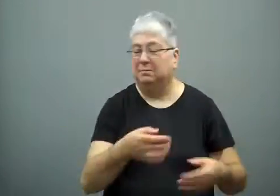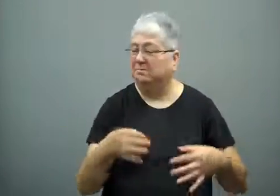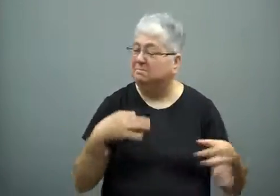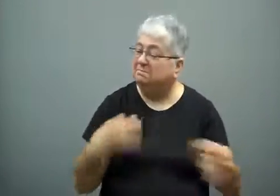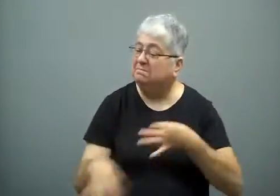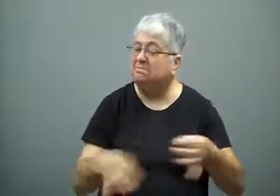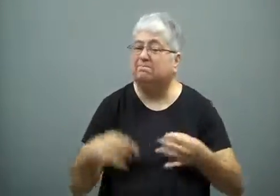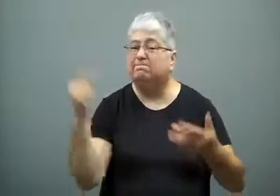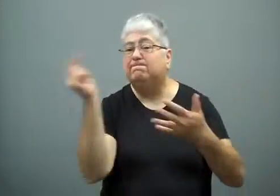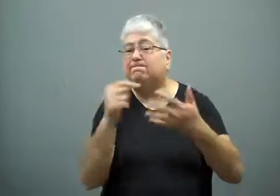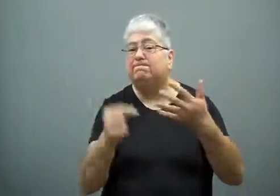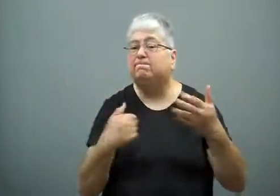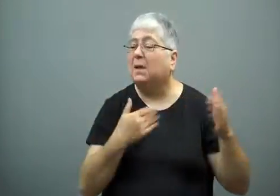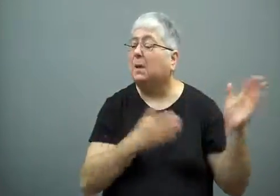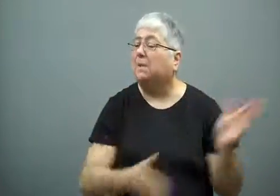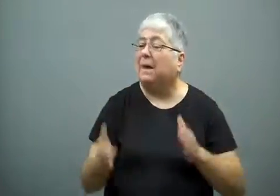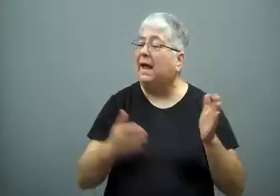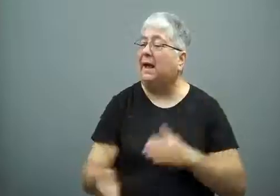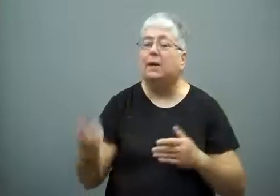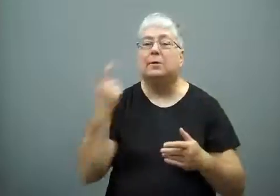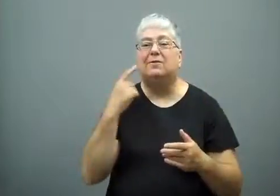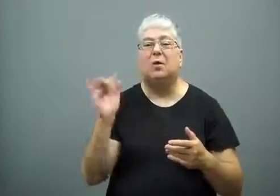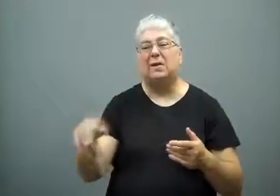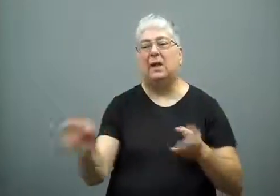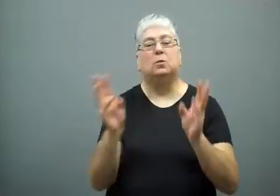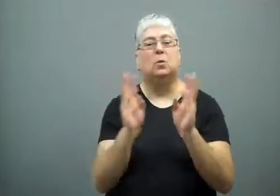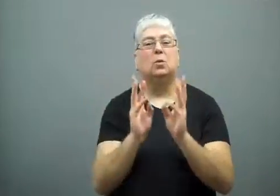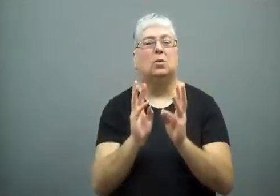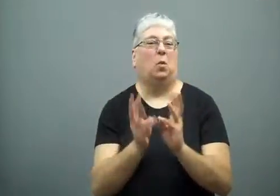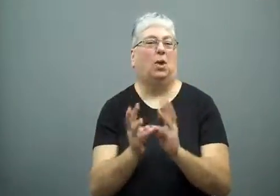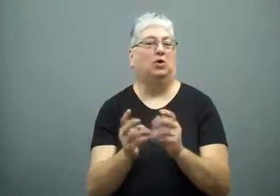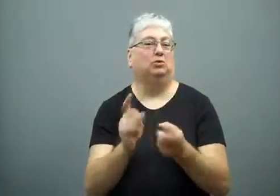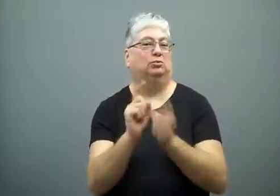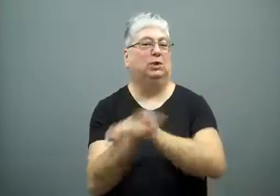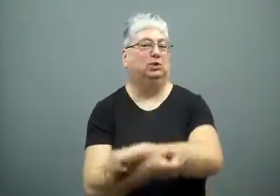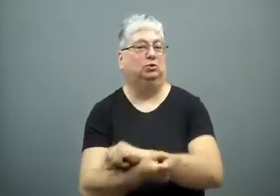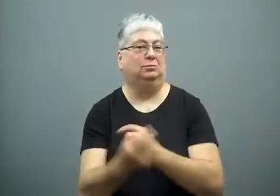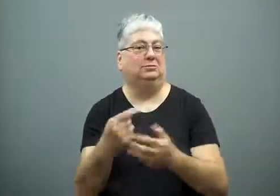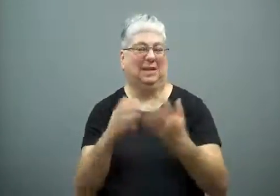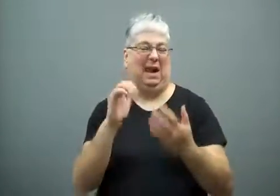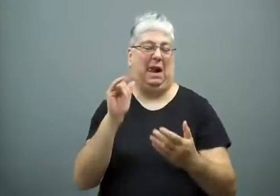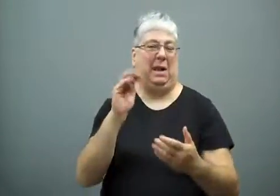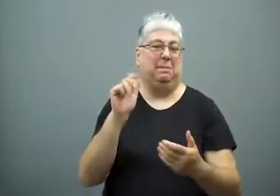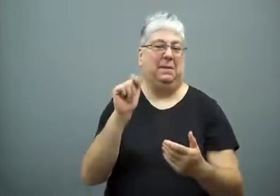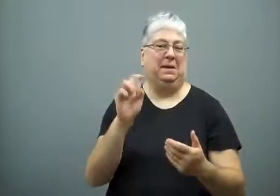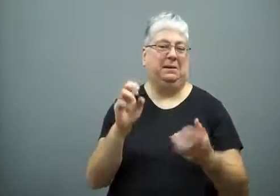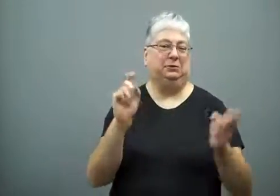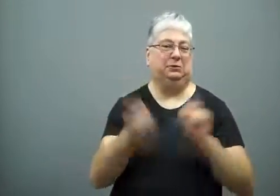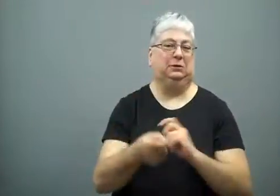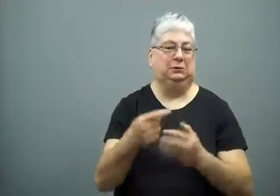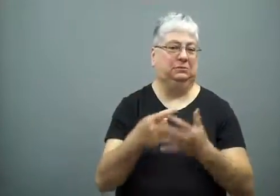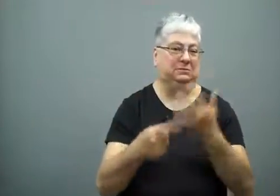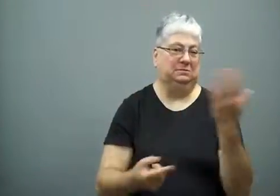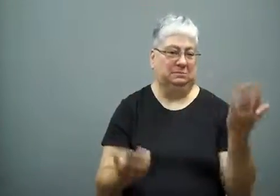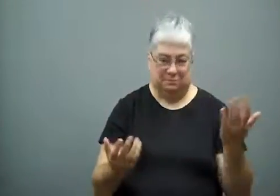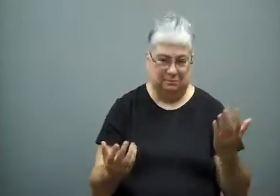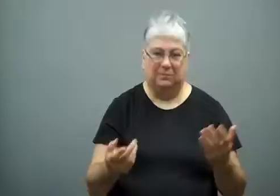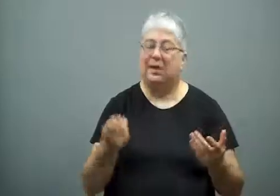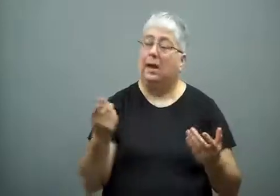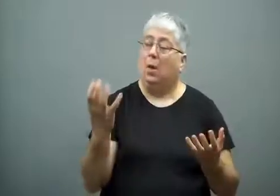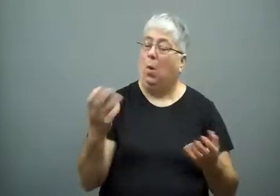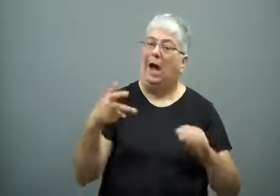He spoke about his plans for climate change.